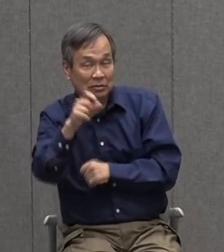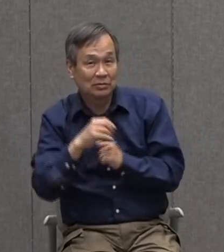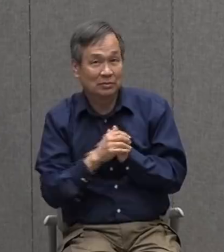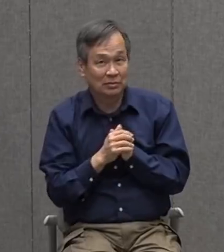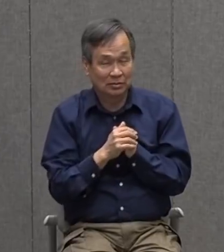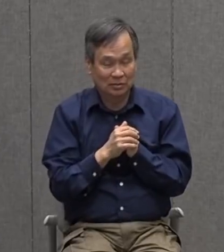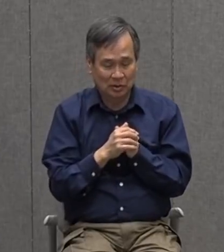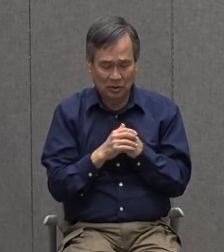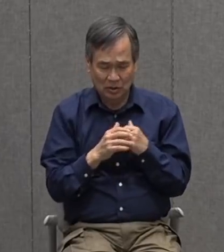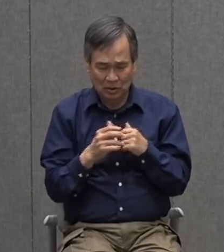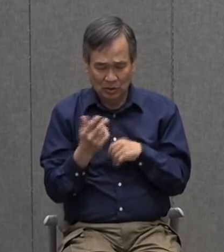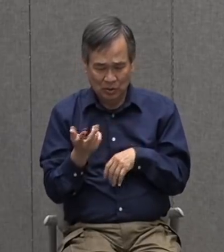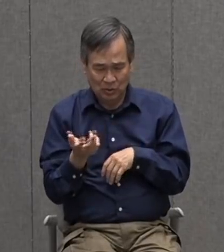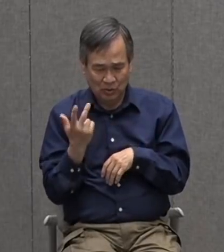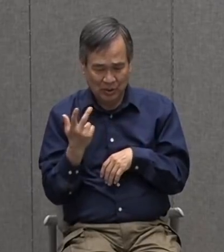He buried three seeds in the ground.